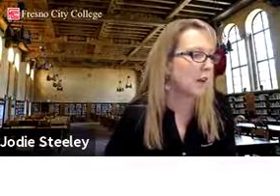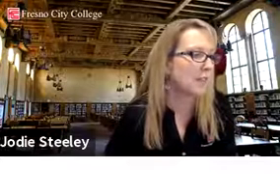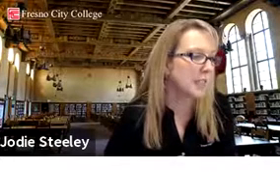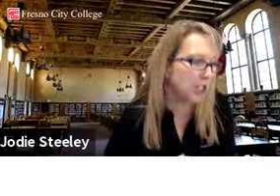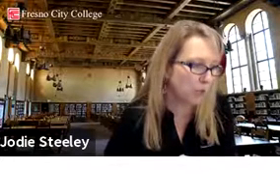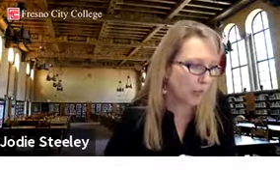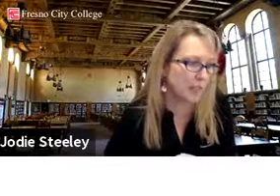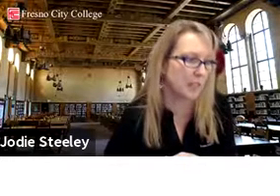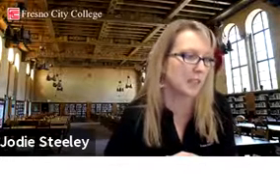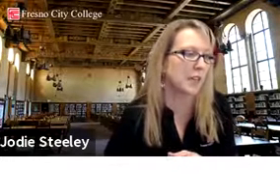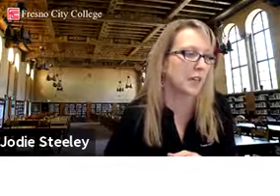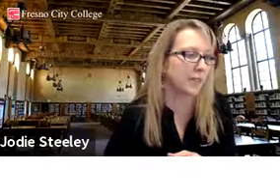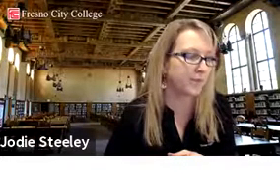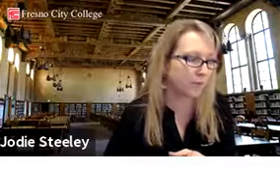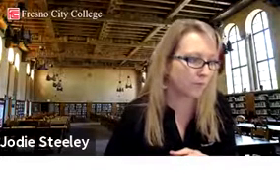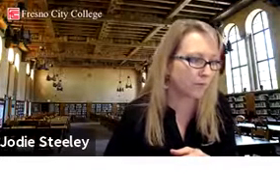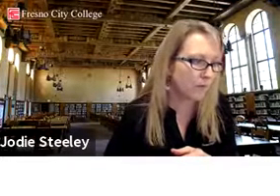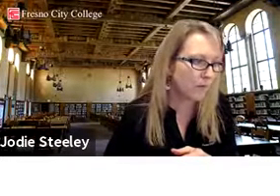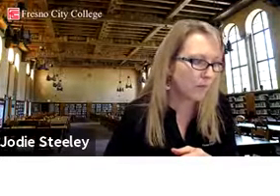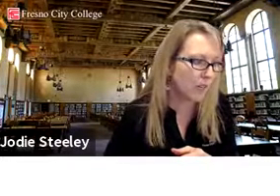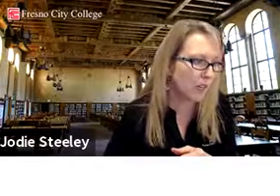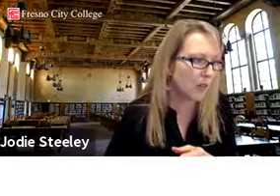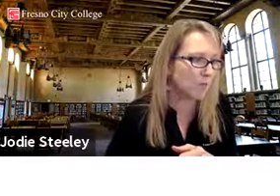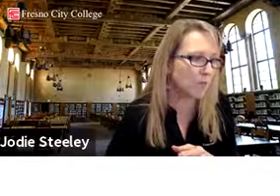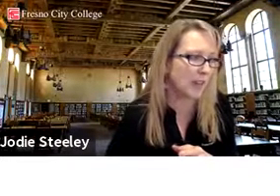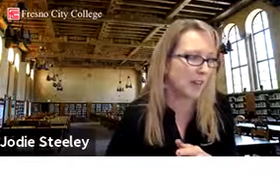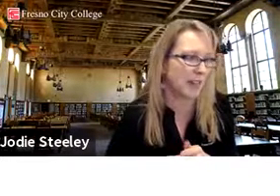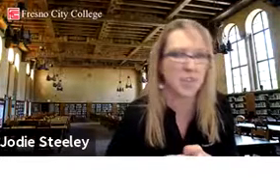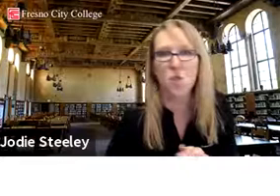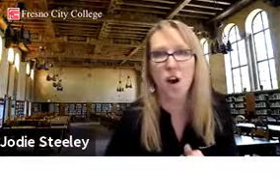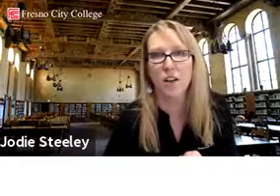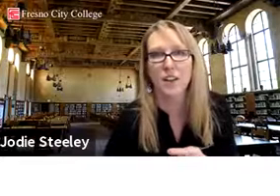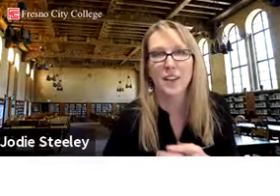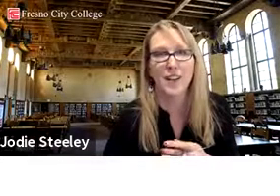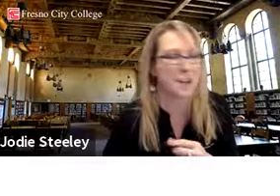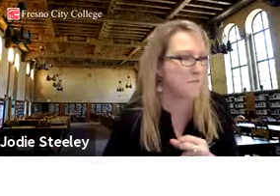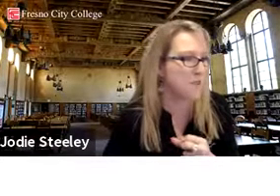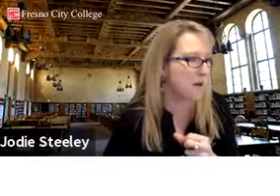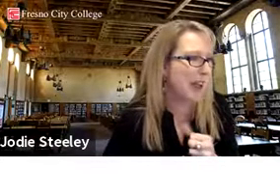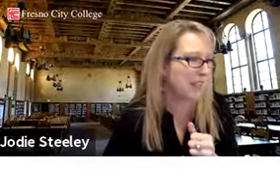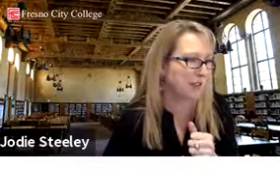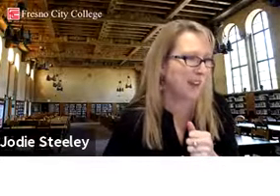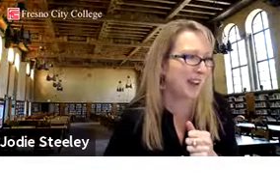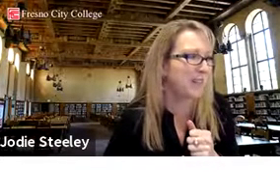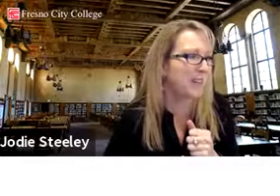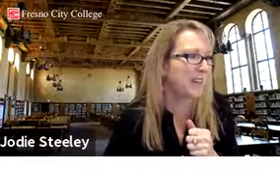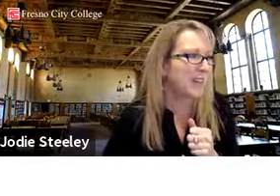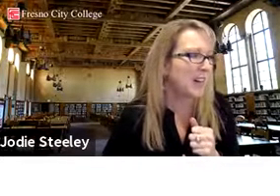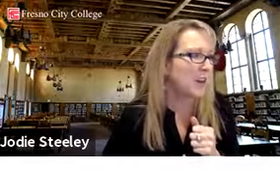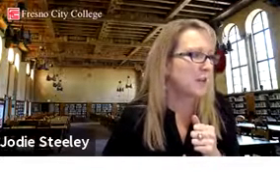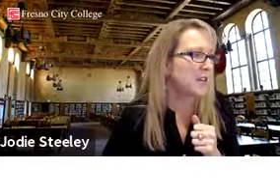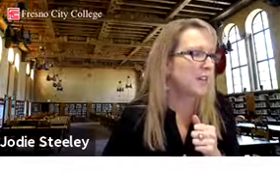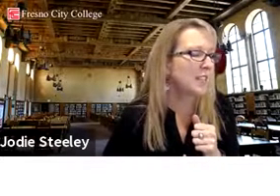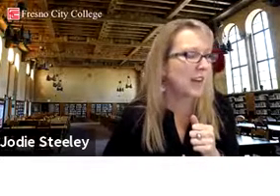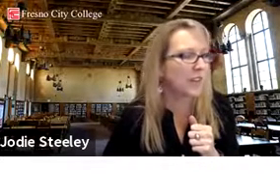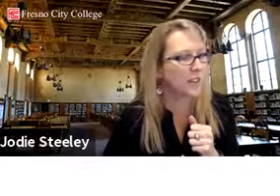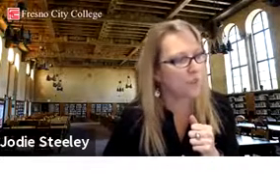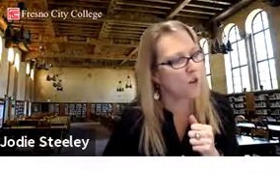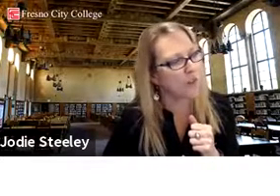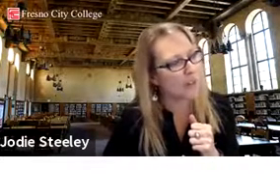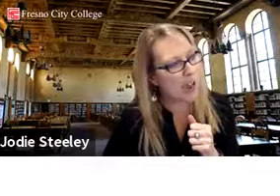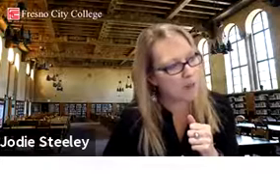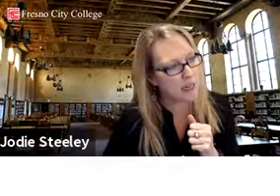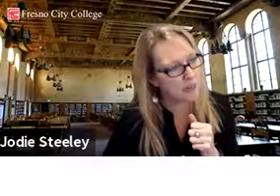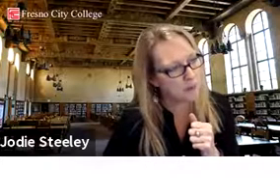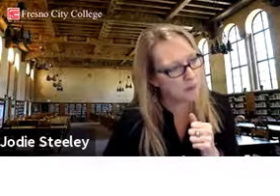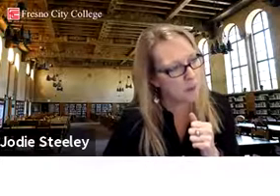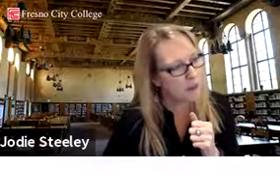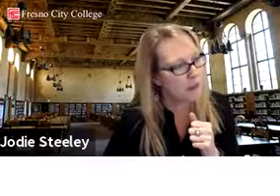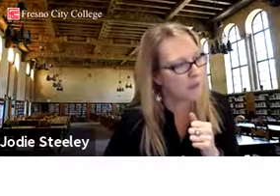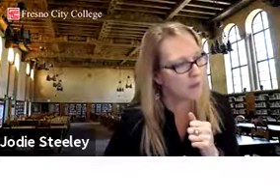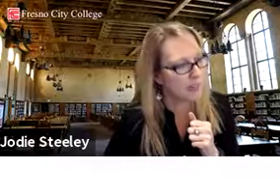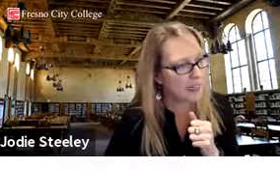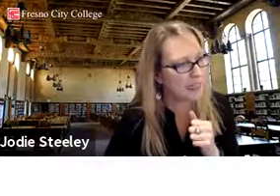have the teaching presence here, that that you all are masters of. But notice how there's some overlapping here, setting the